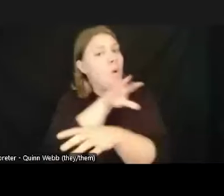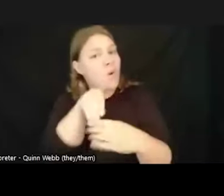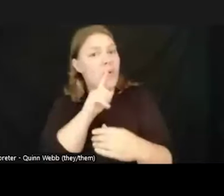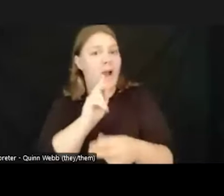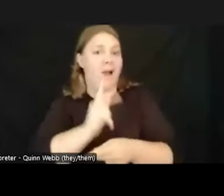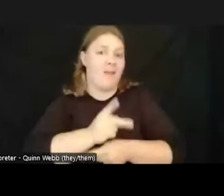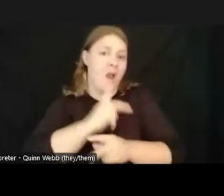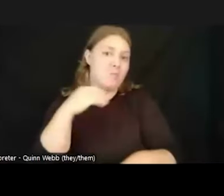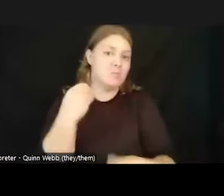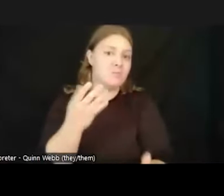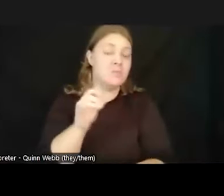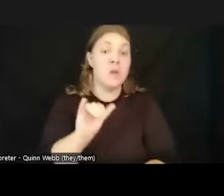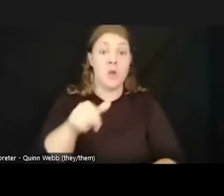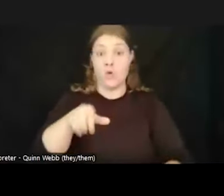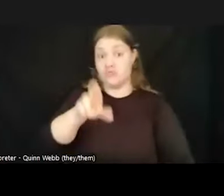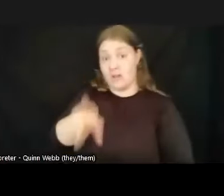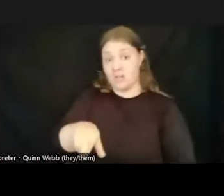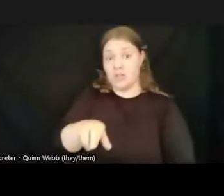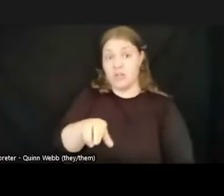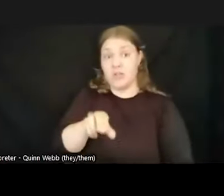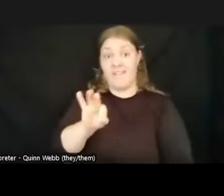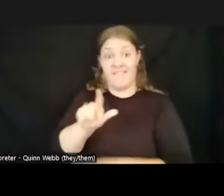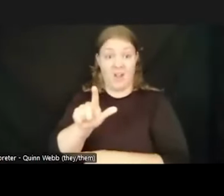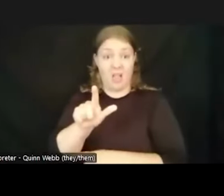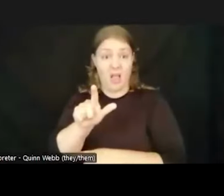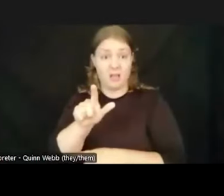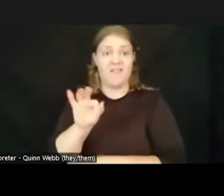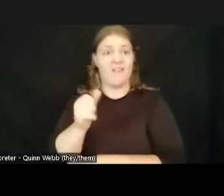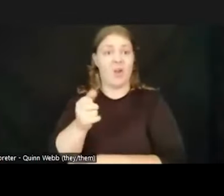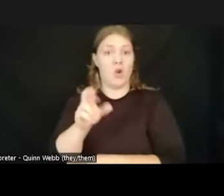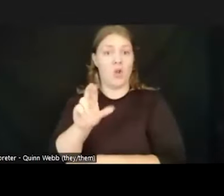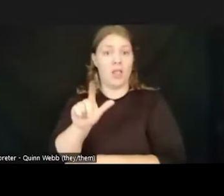will say that in Rochester the fingerlakes region a large percentage is Puerto Rico